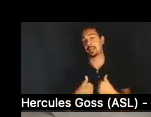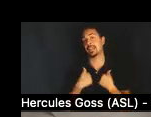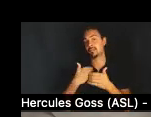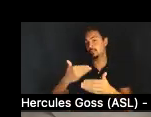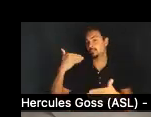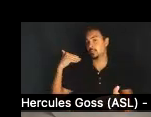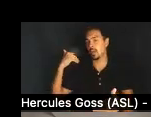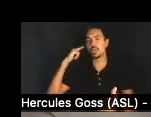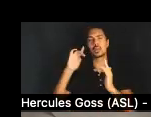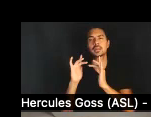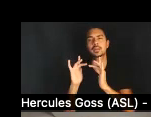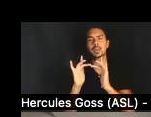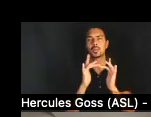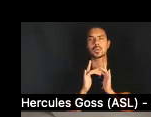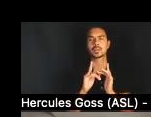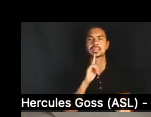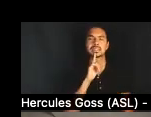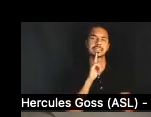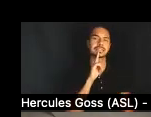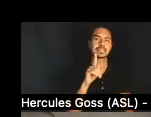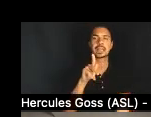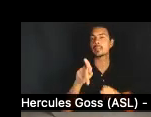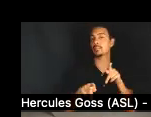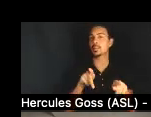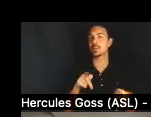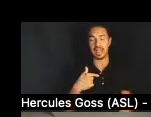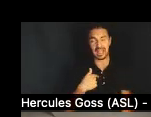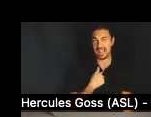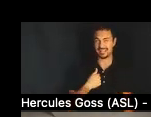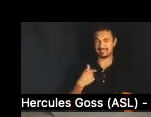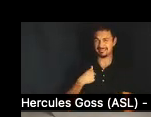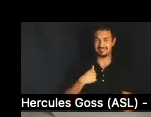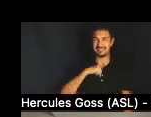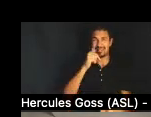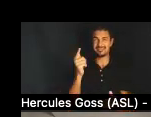I have early in my life thought of networking as something that